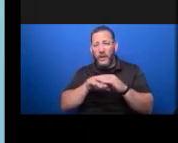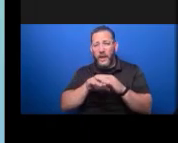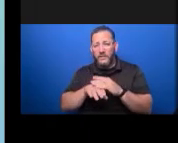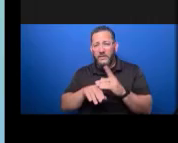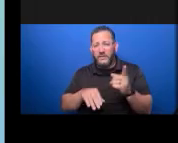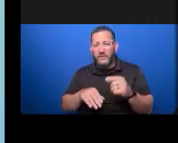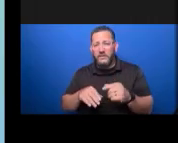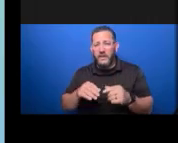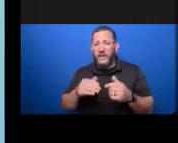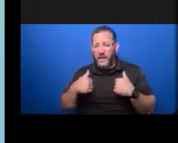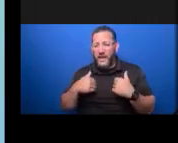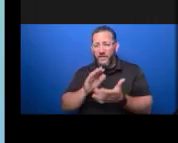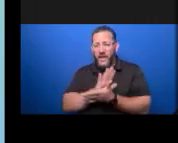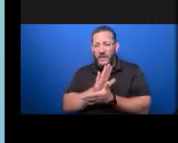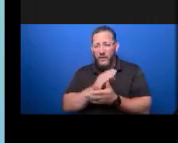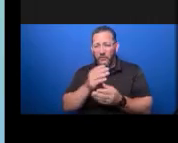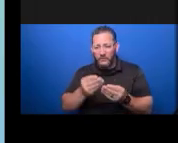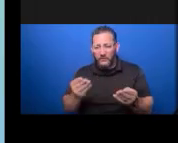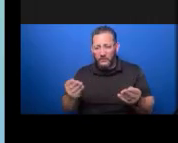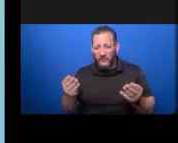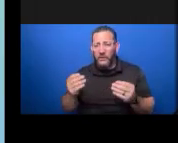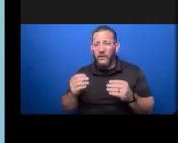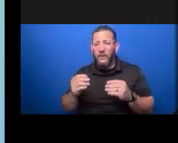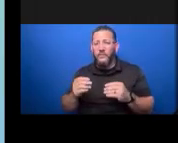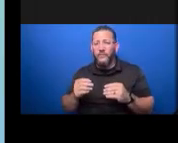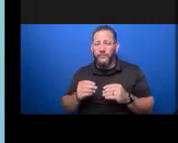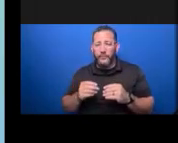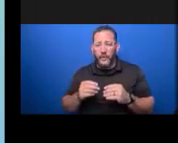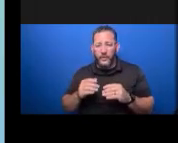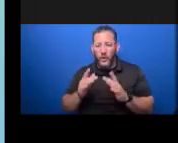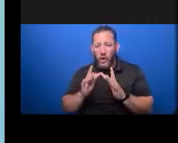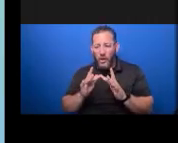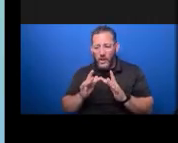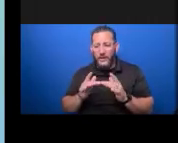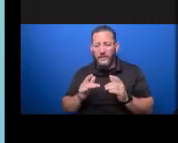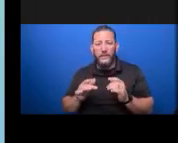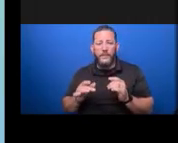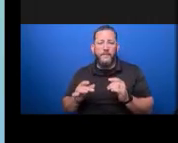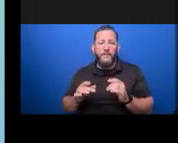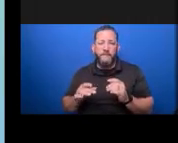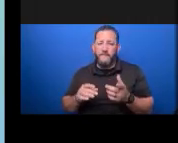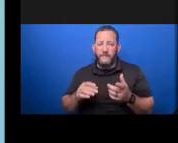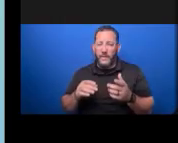the handouts that are online. It looks at interaction. It looks